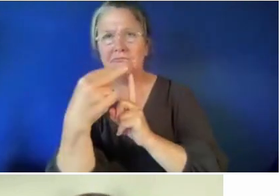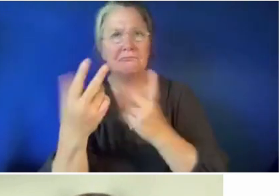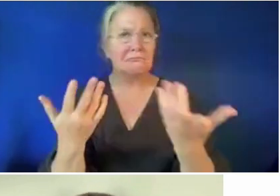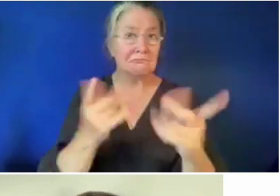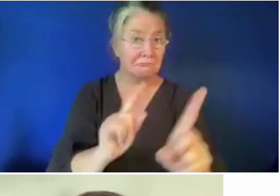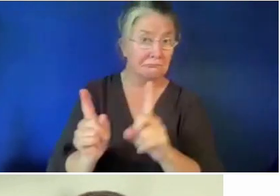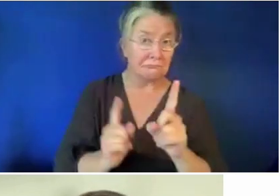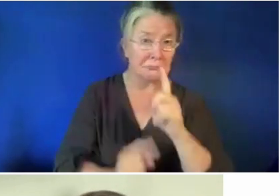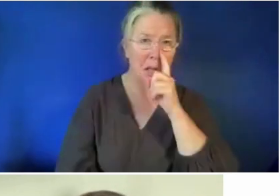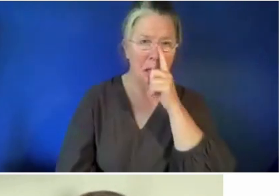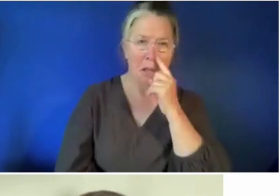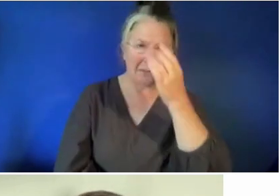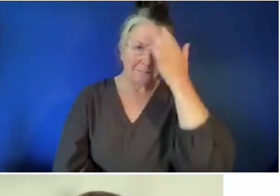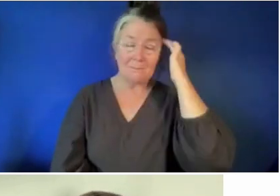I might add one if that's okay. Thanks, Hilary.